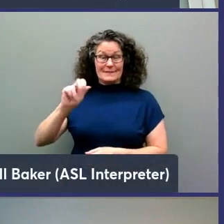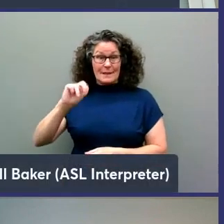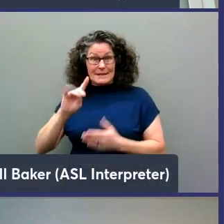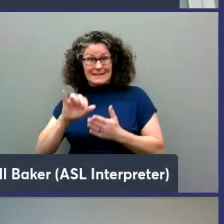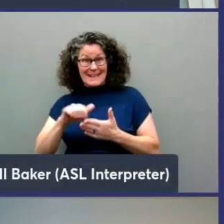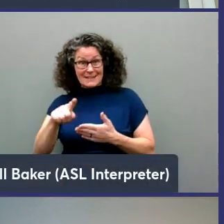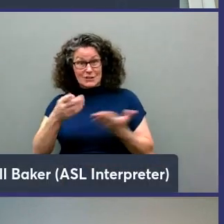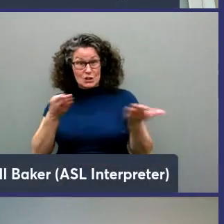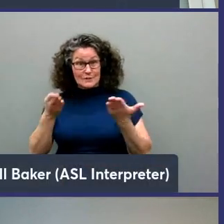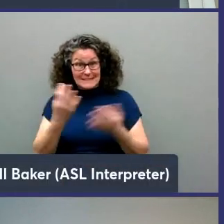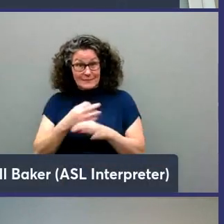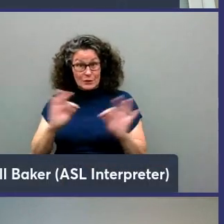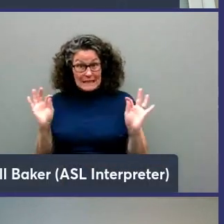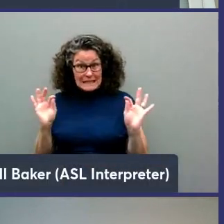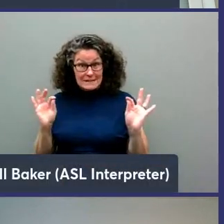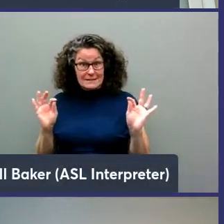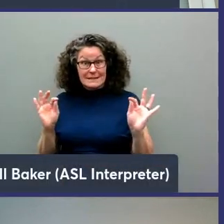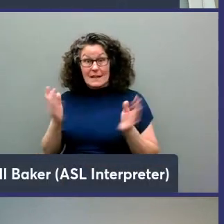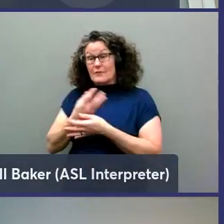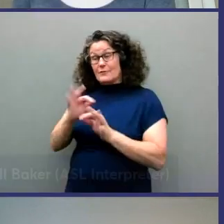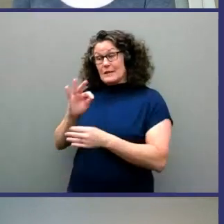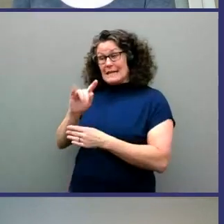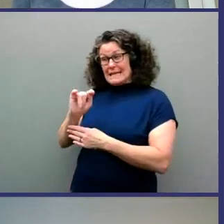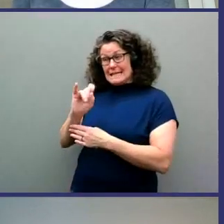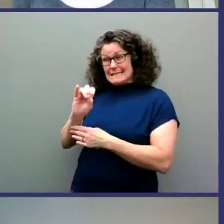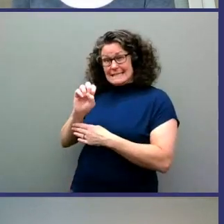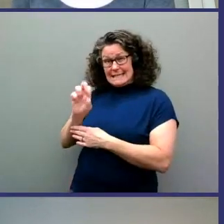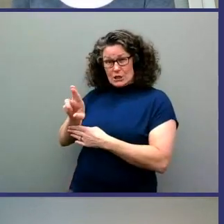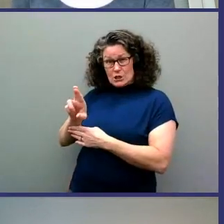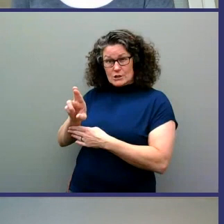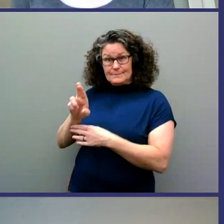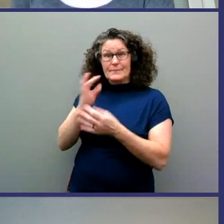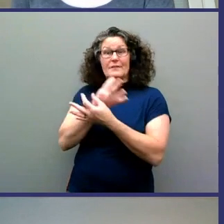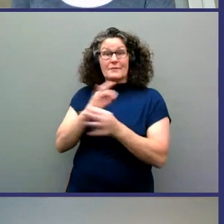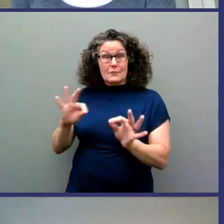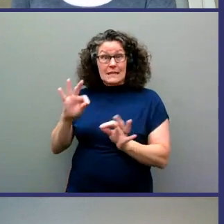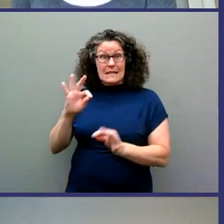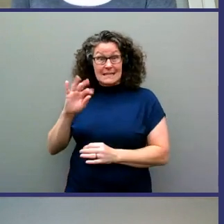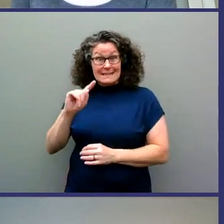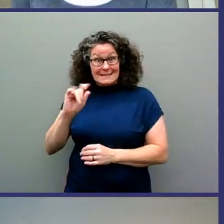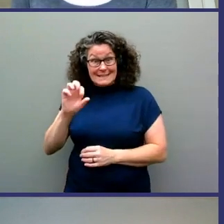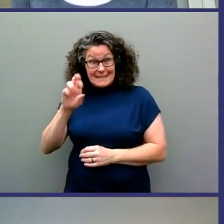Oh, is there a Free Tier? Yeah, in the AWS Free Tier. Tanya, can you verify?